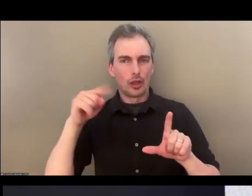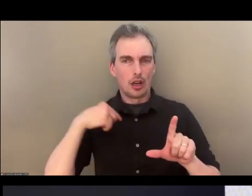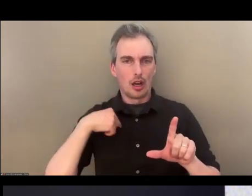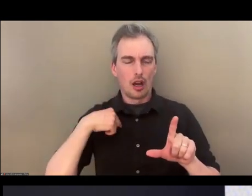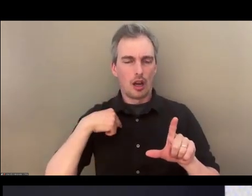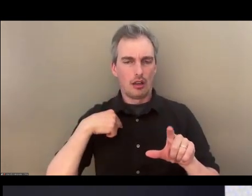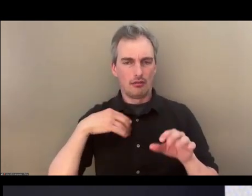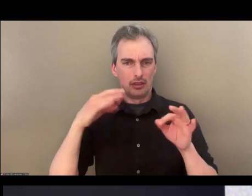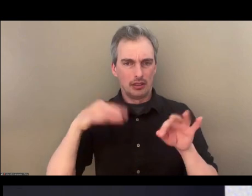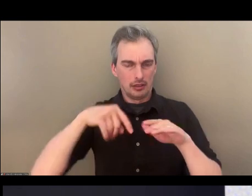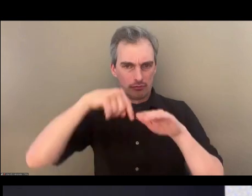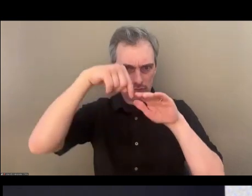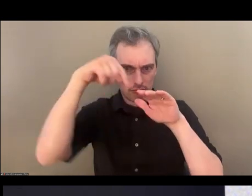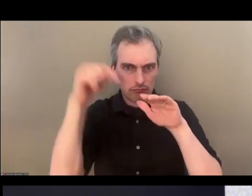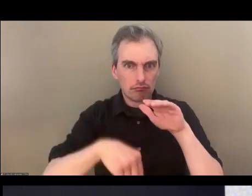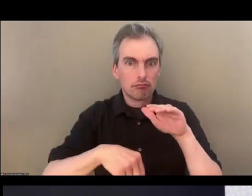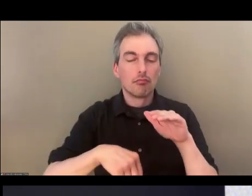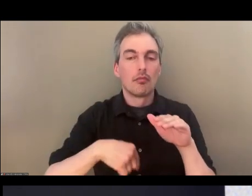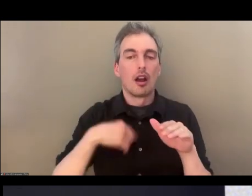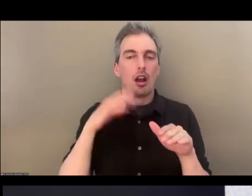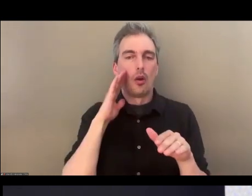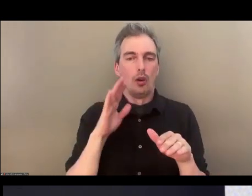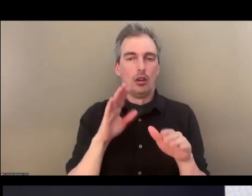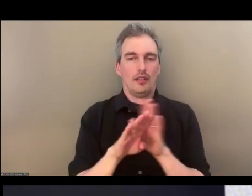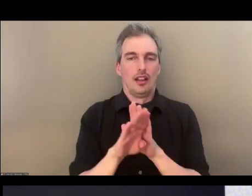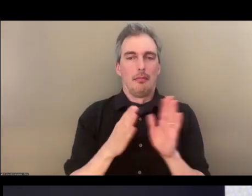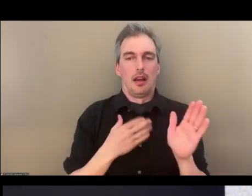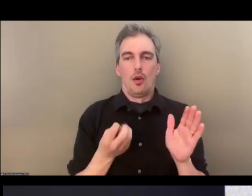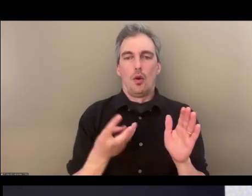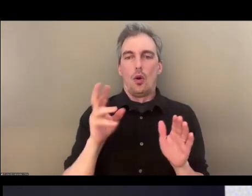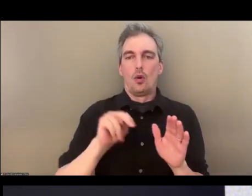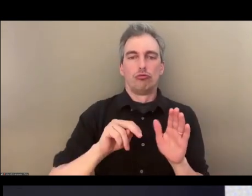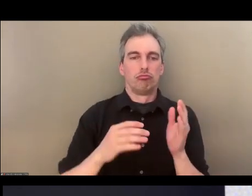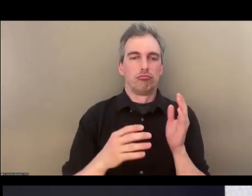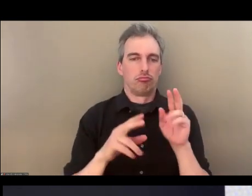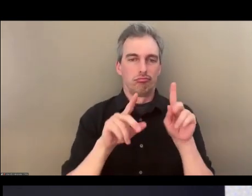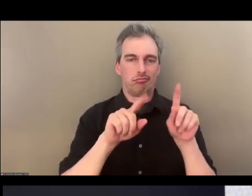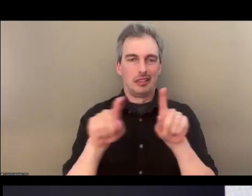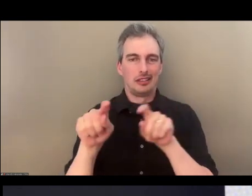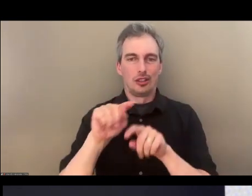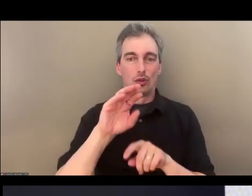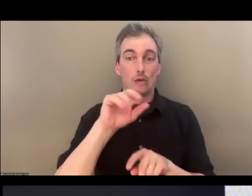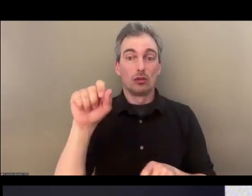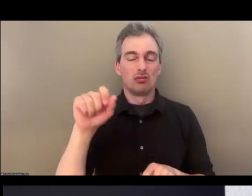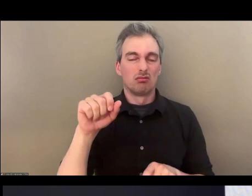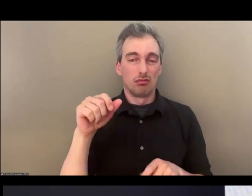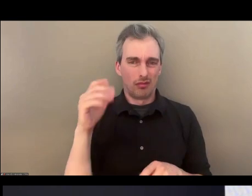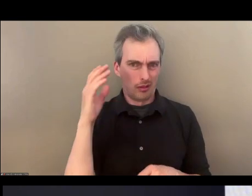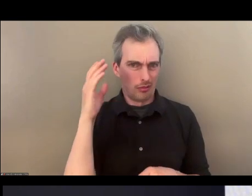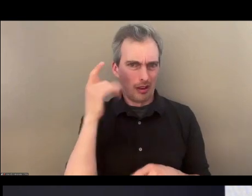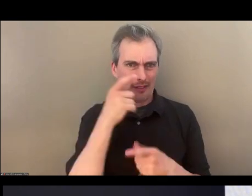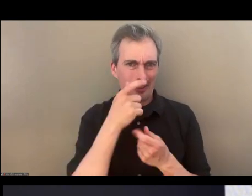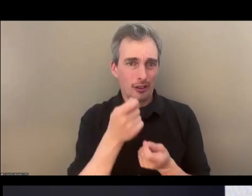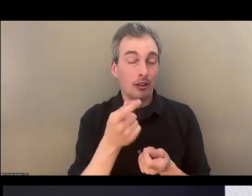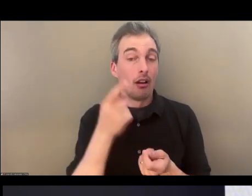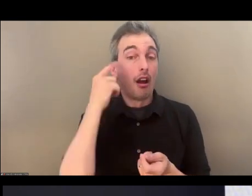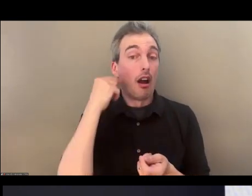And why that's special is that I'm not an engineer. I'm not a software developer. I'm not a programmer. I am a subject matter expert.